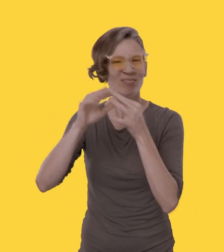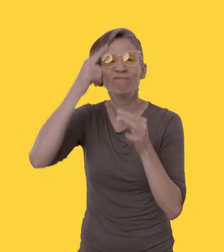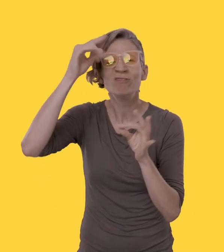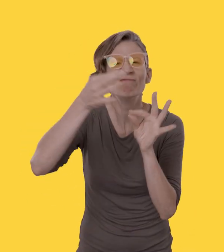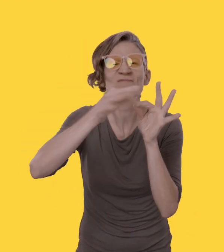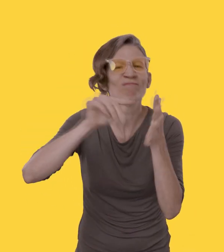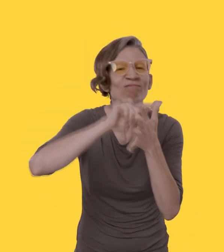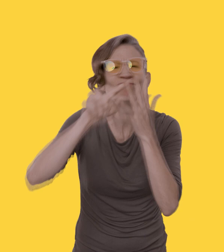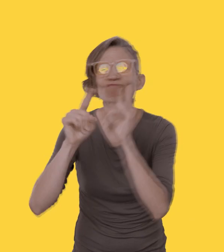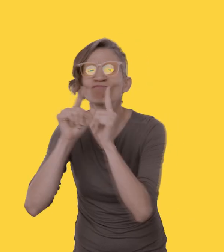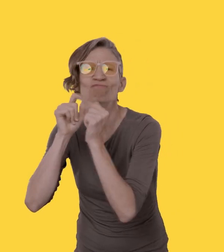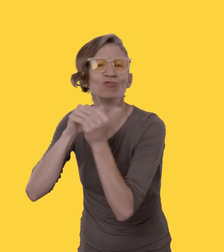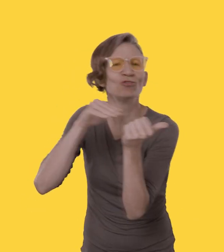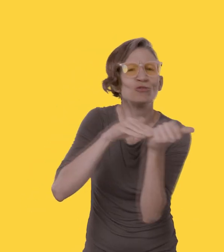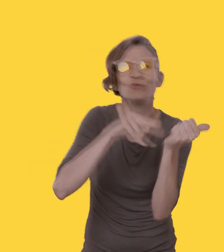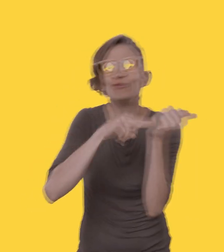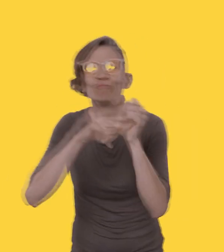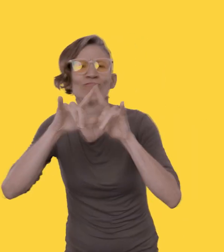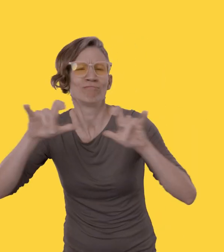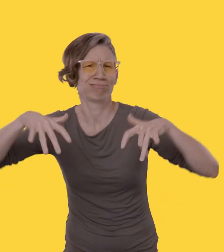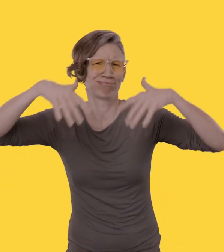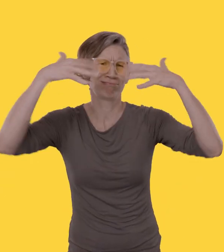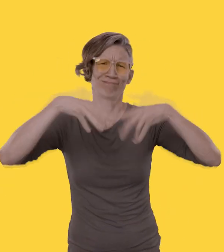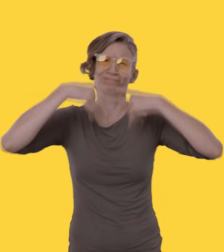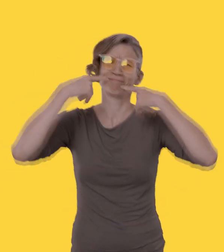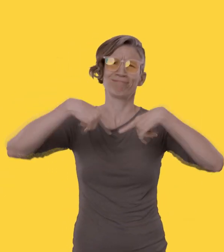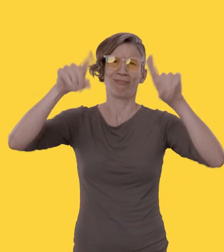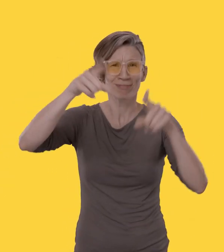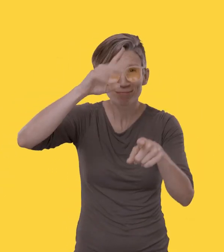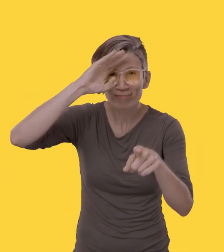to have an interaction with your doctor, your nurse, a nurse practitioner, and it's worked.